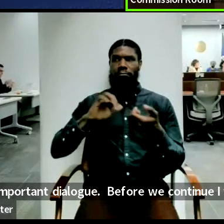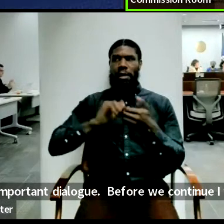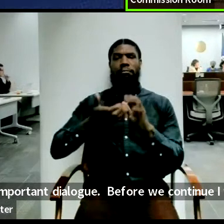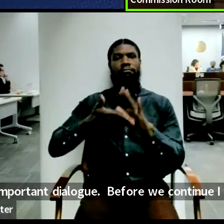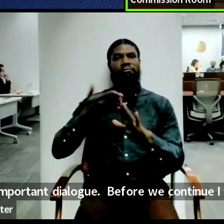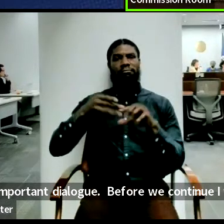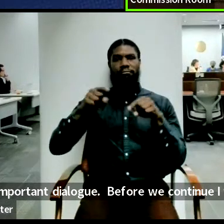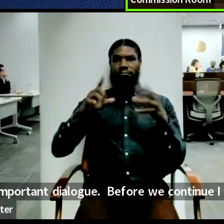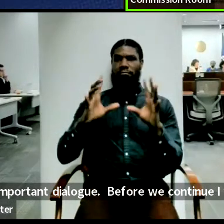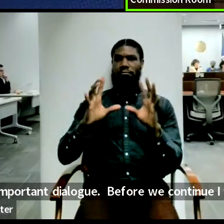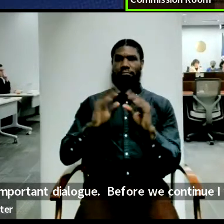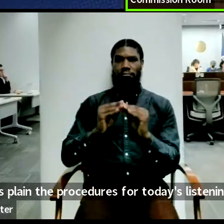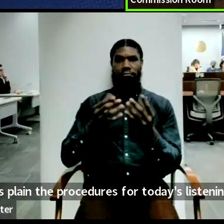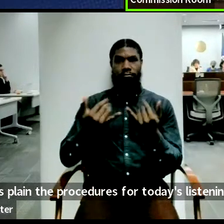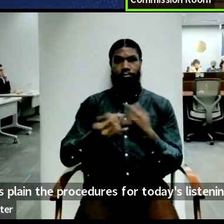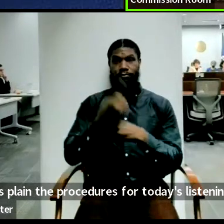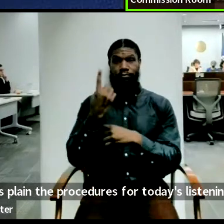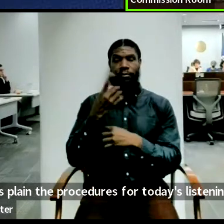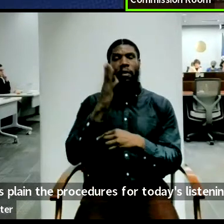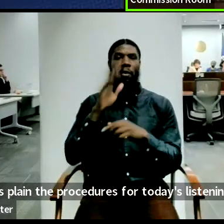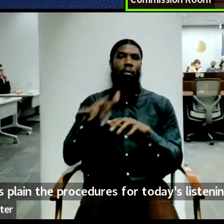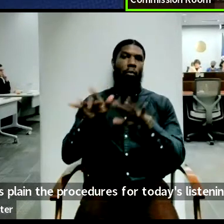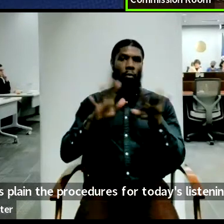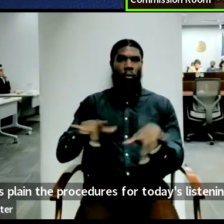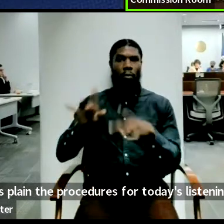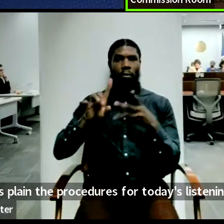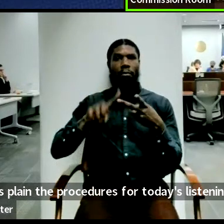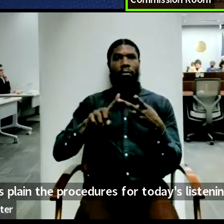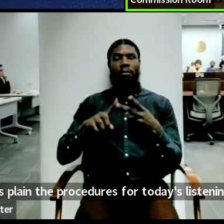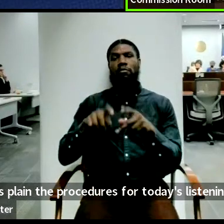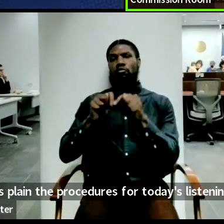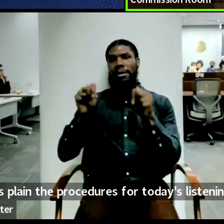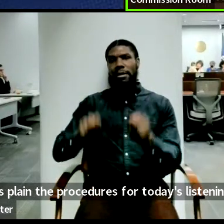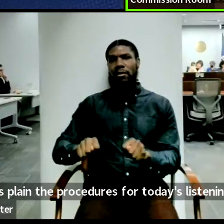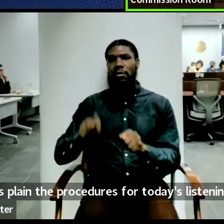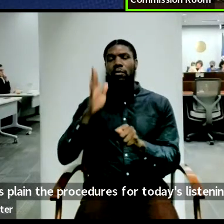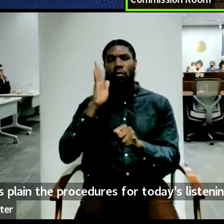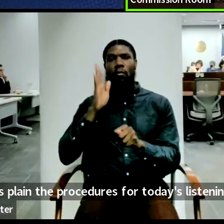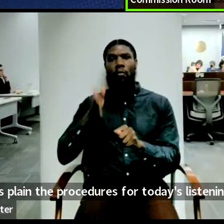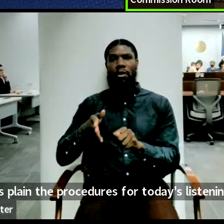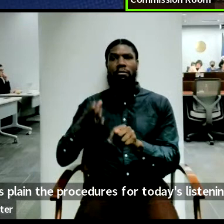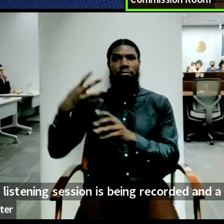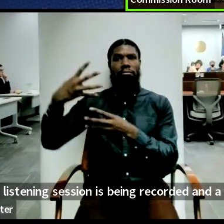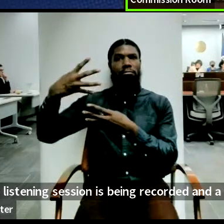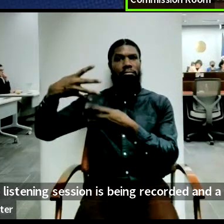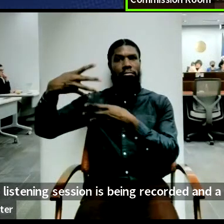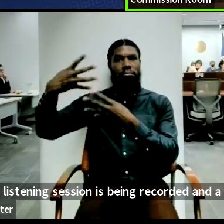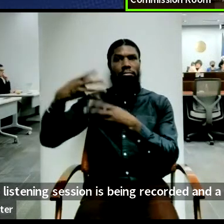recorded and a verbatim transcript will be made available after the proceedings.